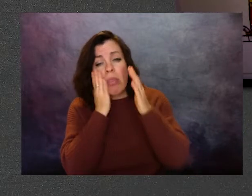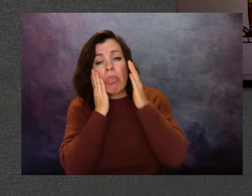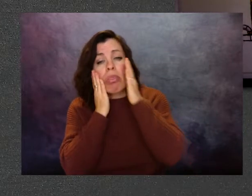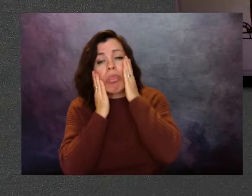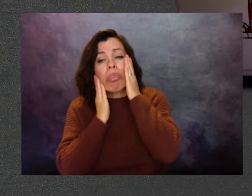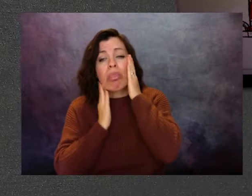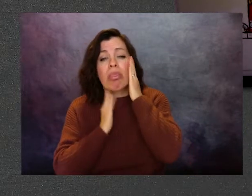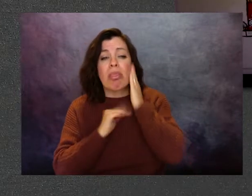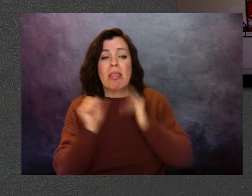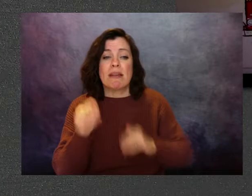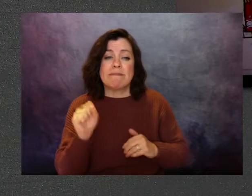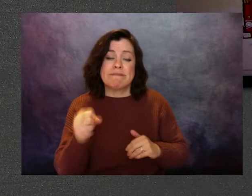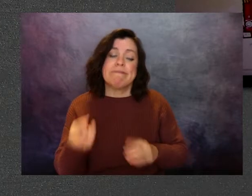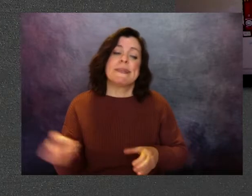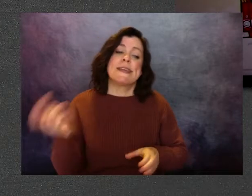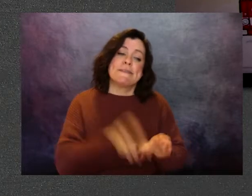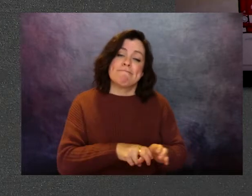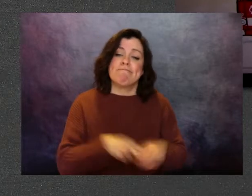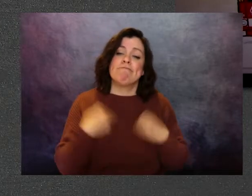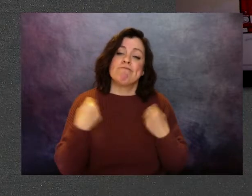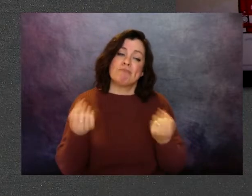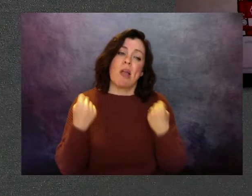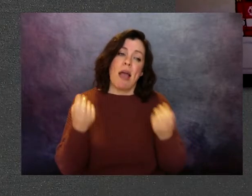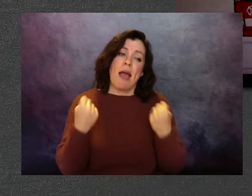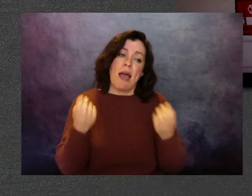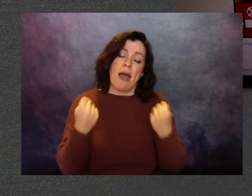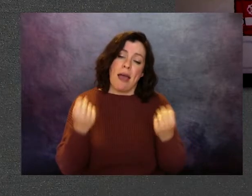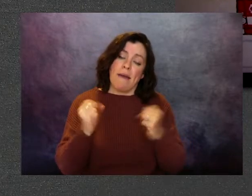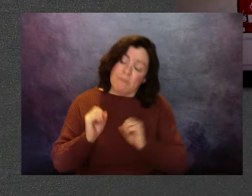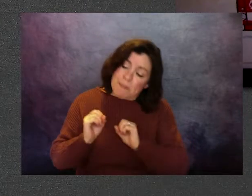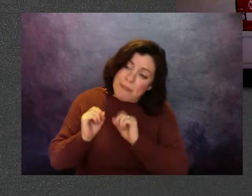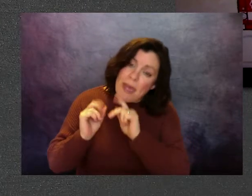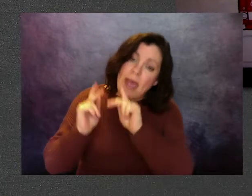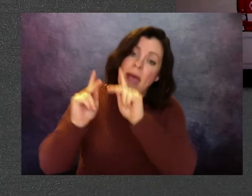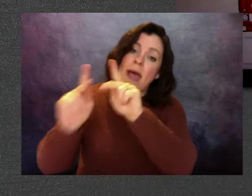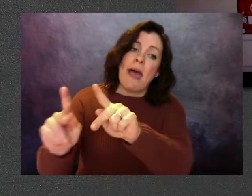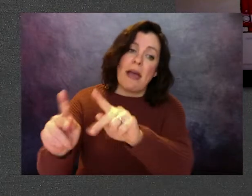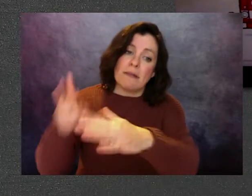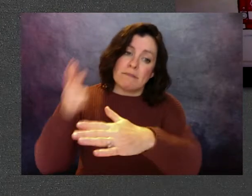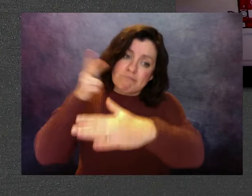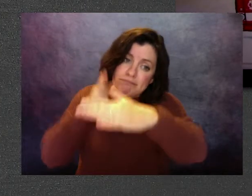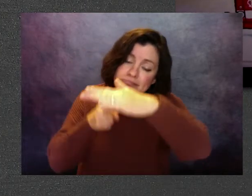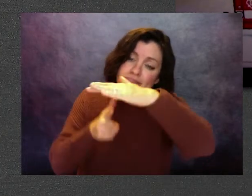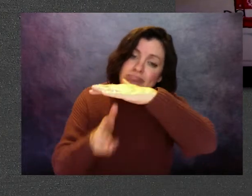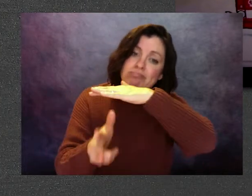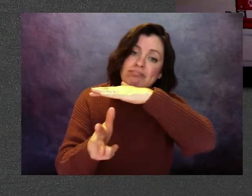We drive back to the fire station. There they go in their fire truck.